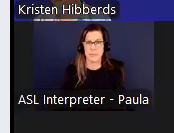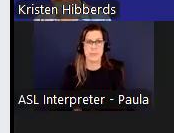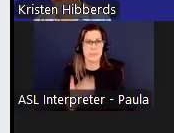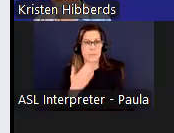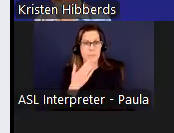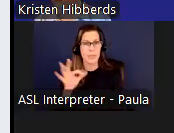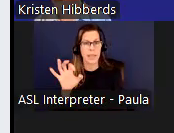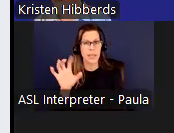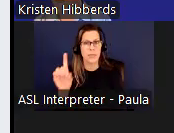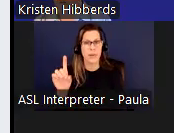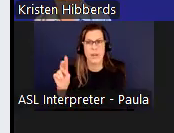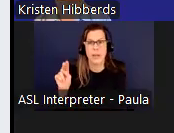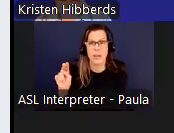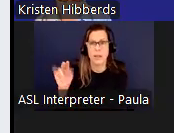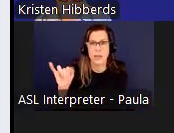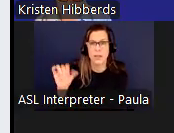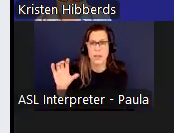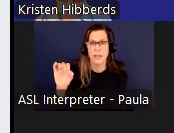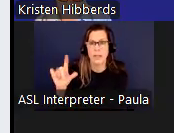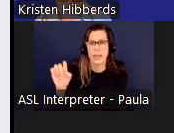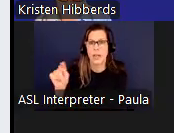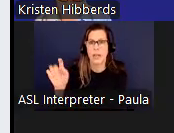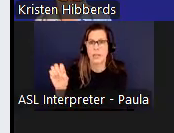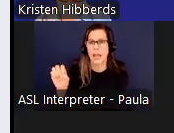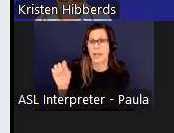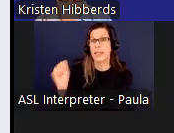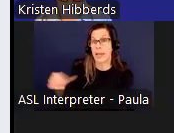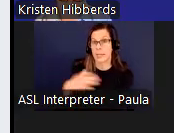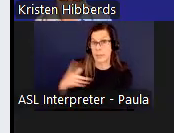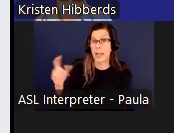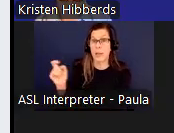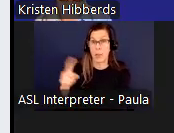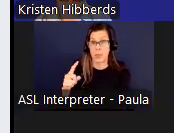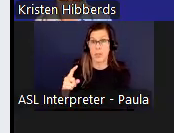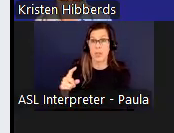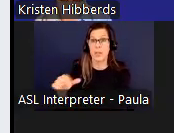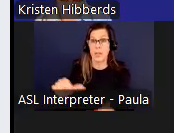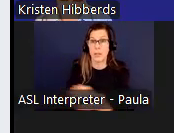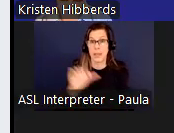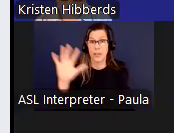We have Nicolette up next. Yes, my question is on page 5 under the